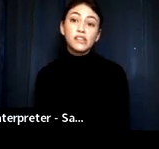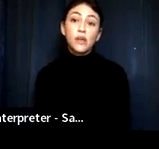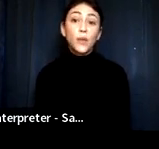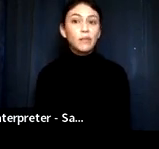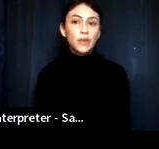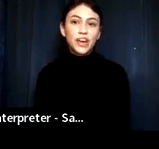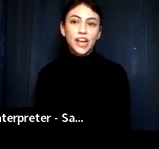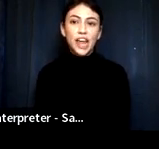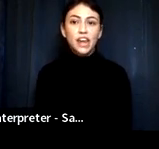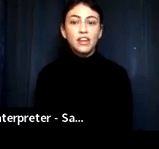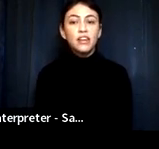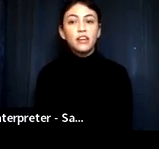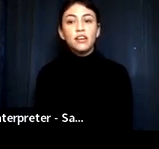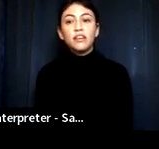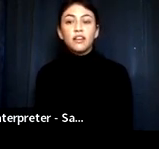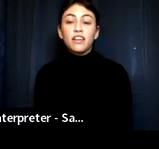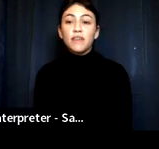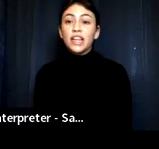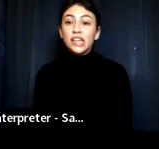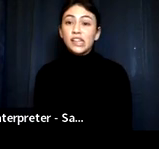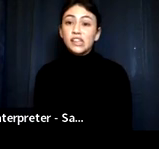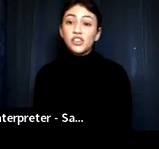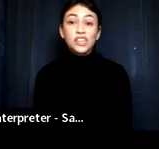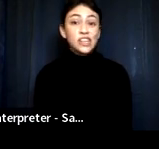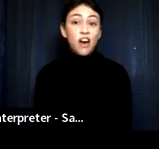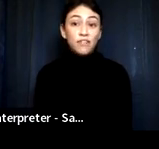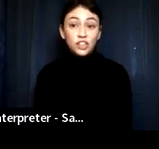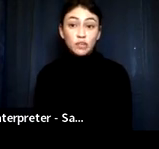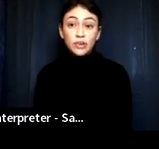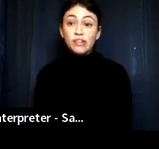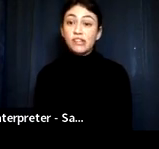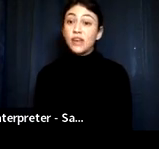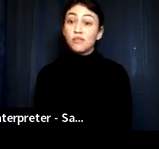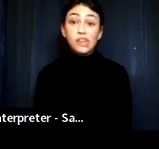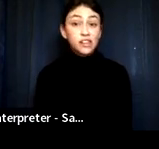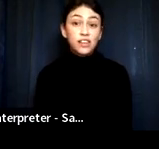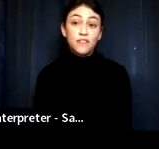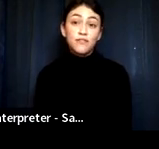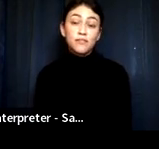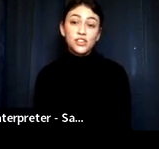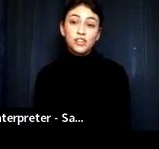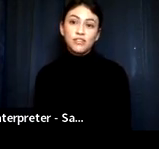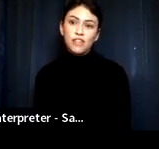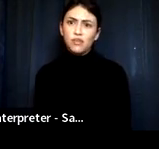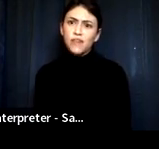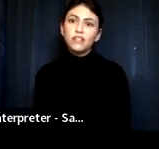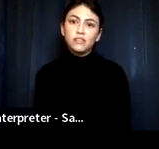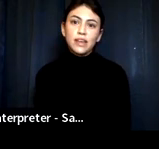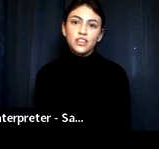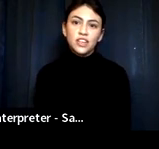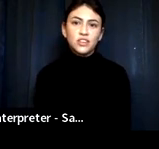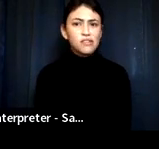waiting, period. Again. A lot of my classes initially didn't offer interpreters, and I was missing a lot of information that was vital to my education.